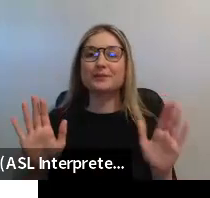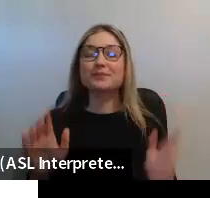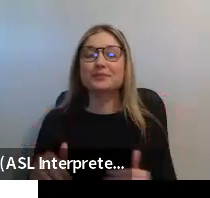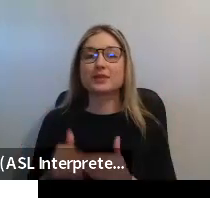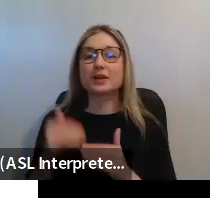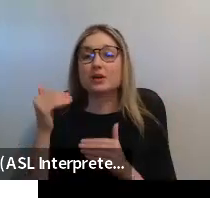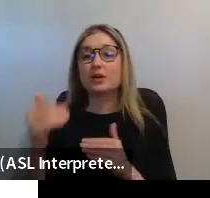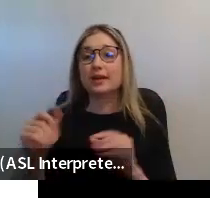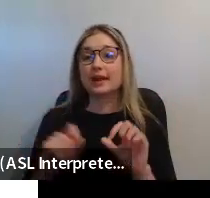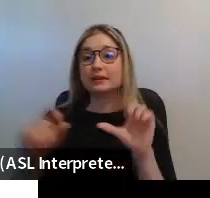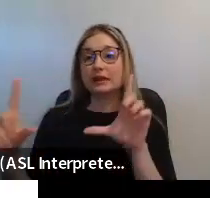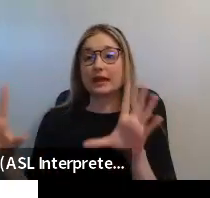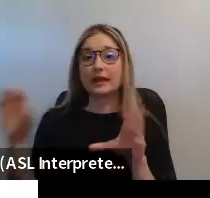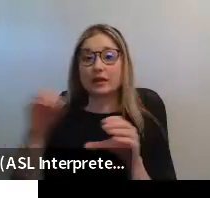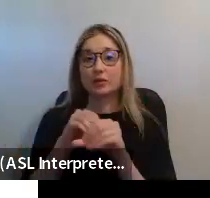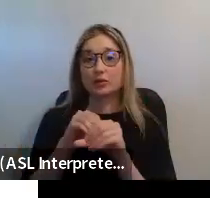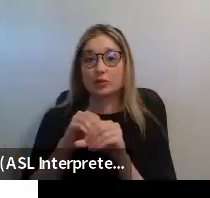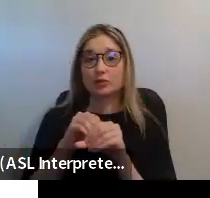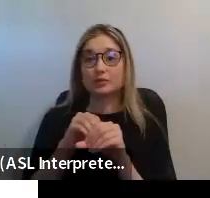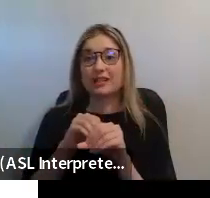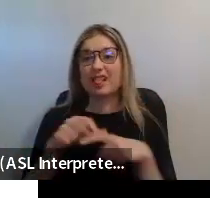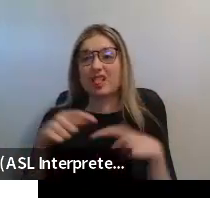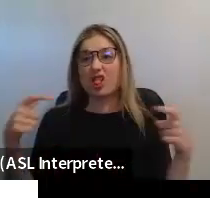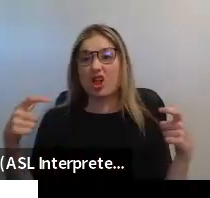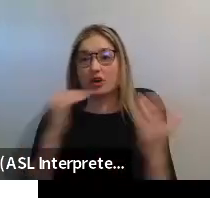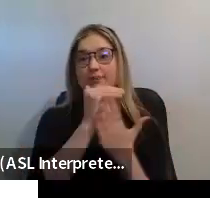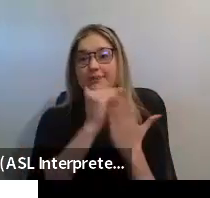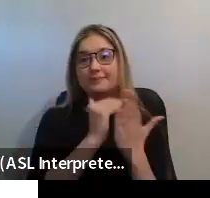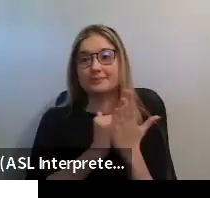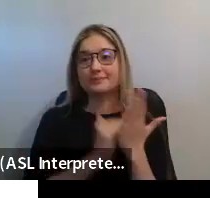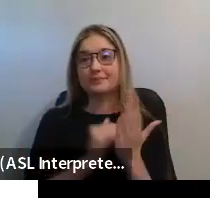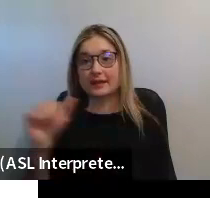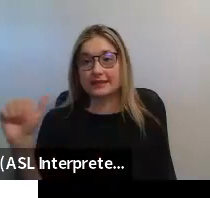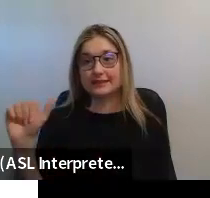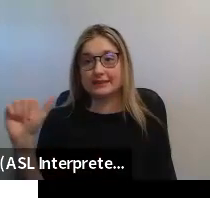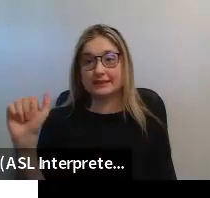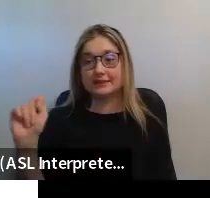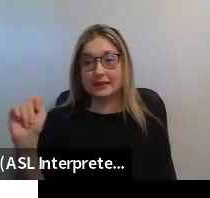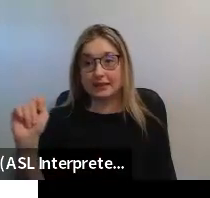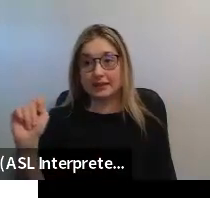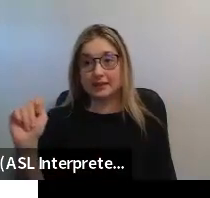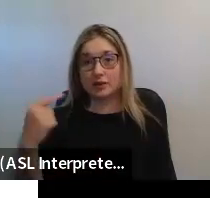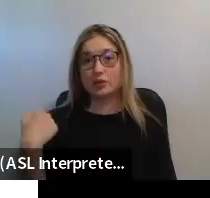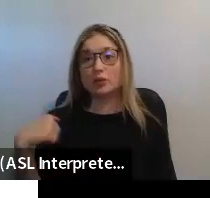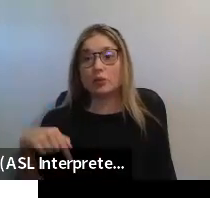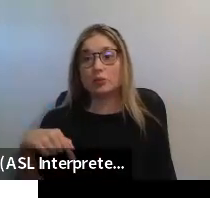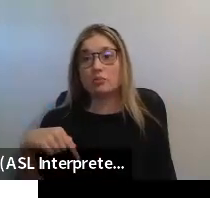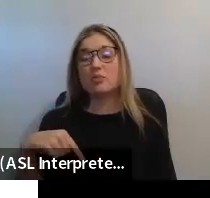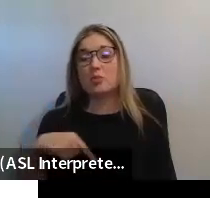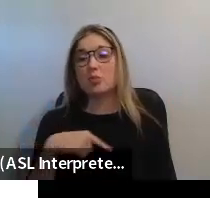Wonderful. So this next slide includes a big list of.